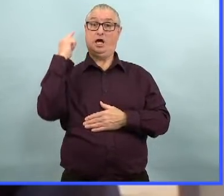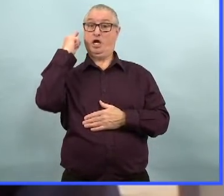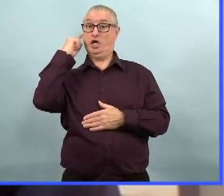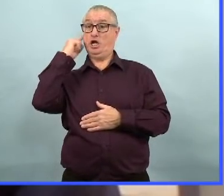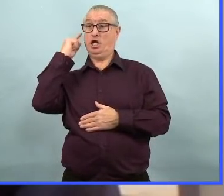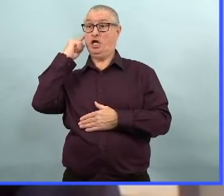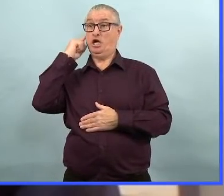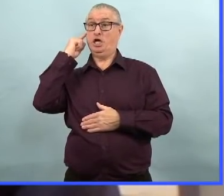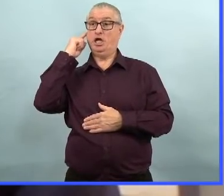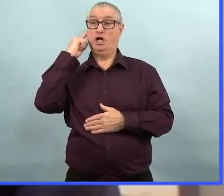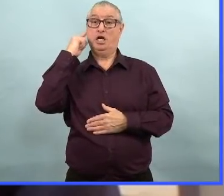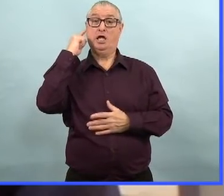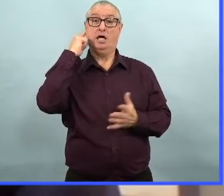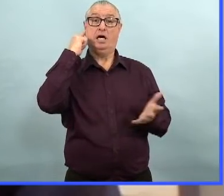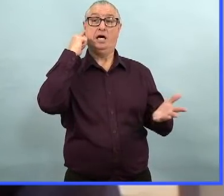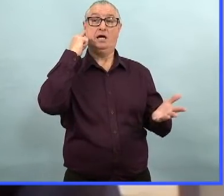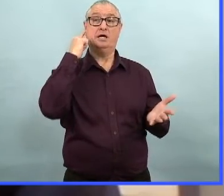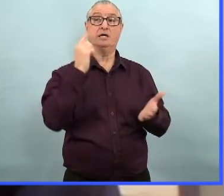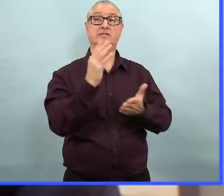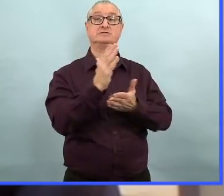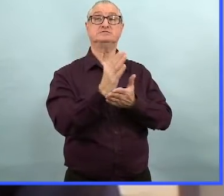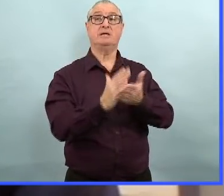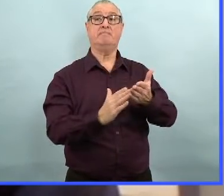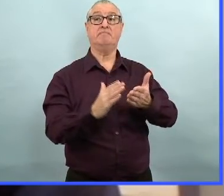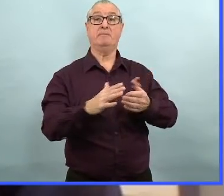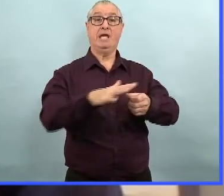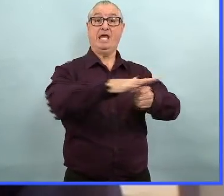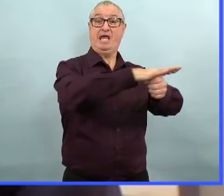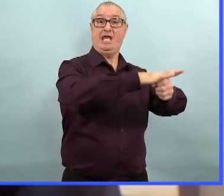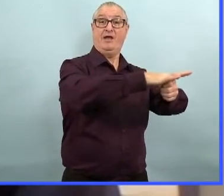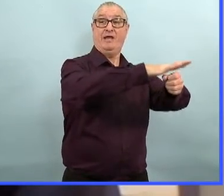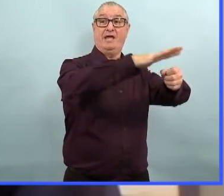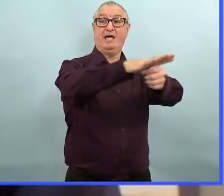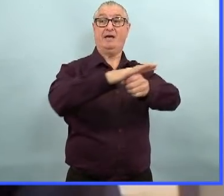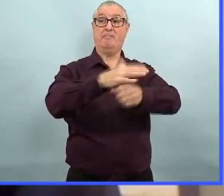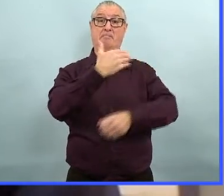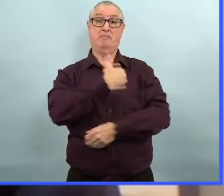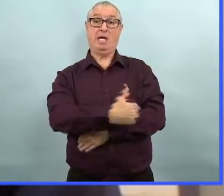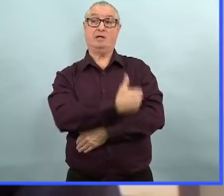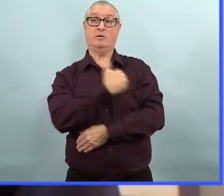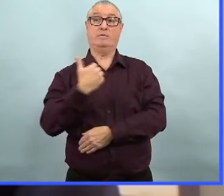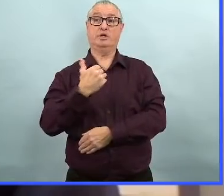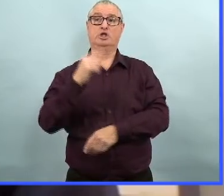of people we're having difficulty trying to get a hold of and so ultimately the message there is